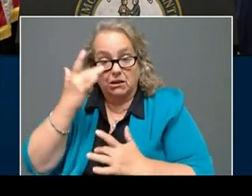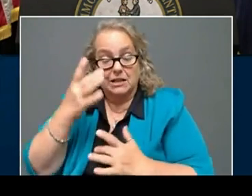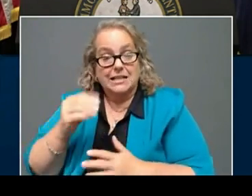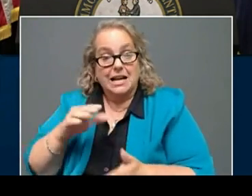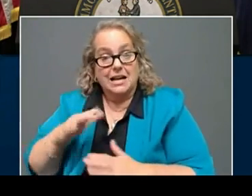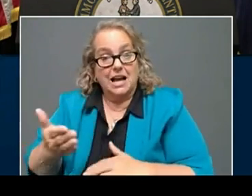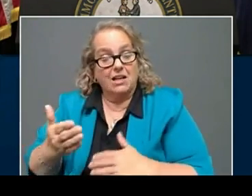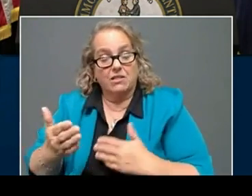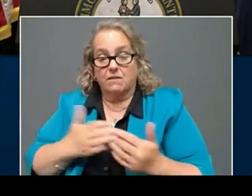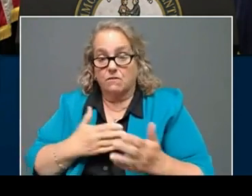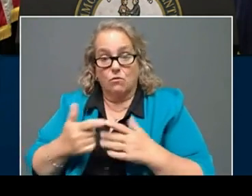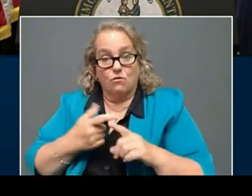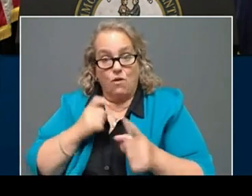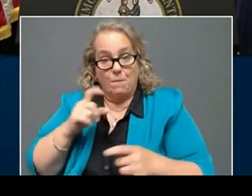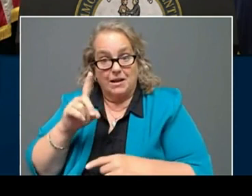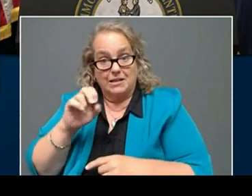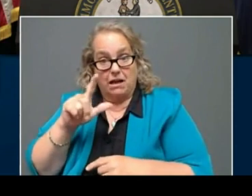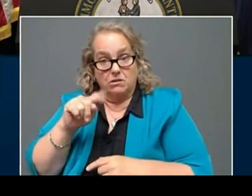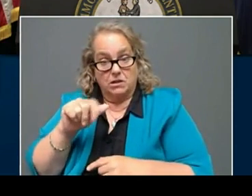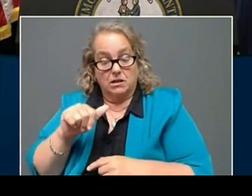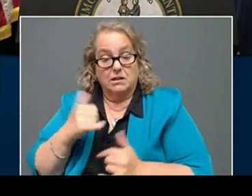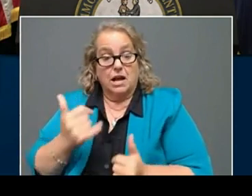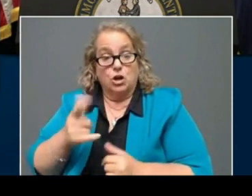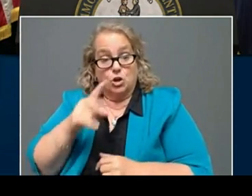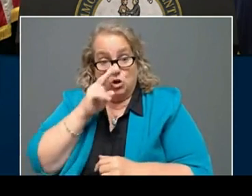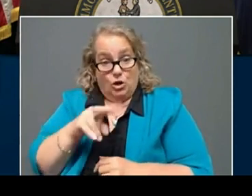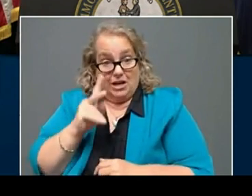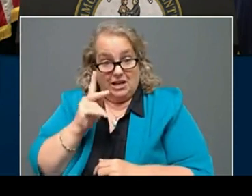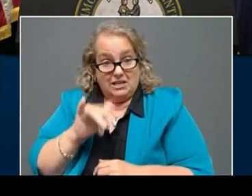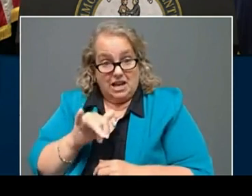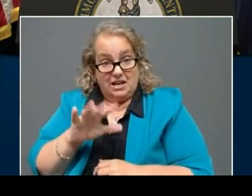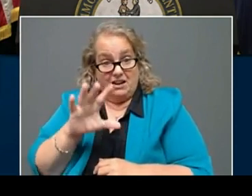then when we look at Kentucky and 50 years and older, we're also seeing good